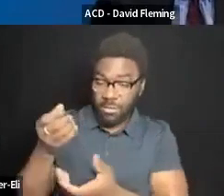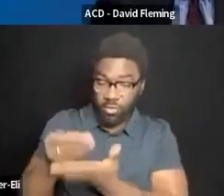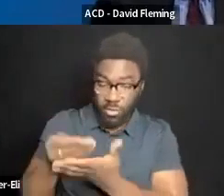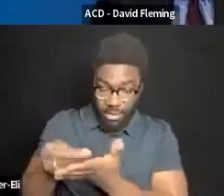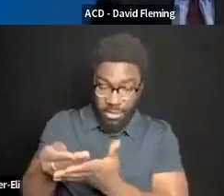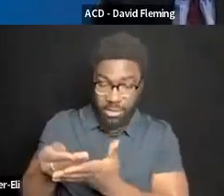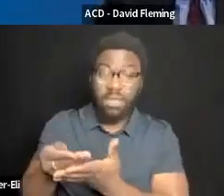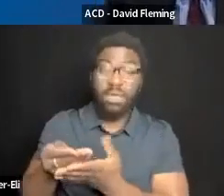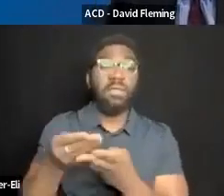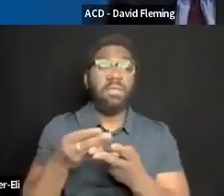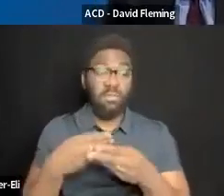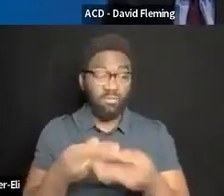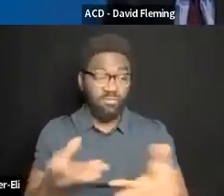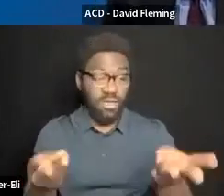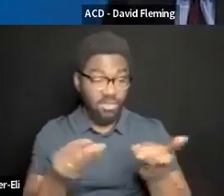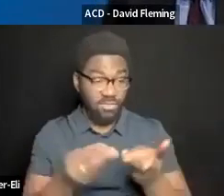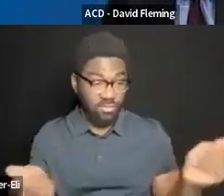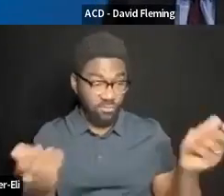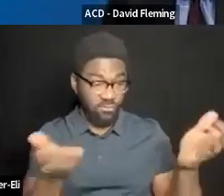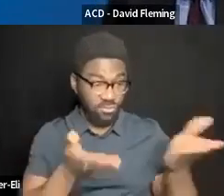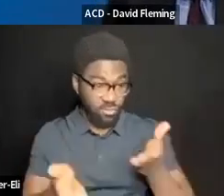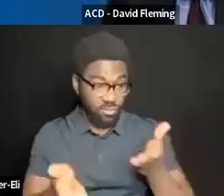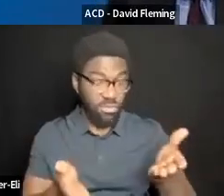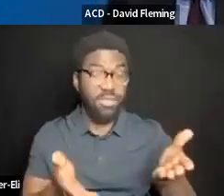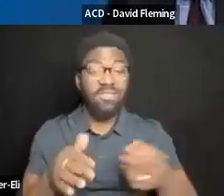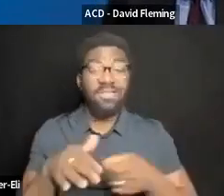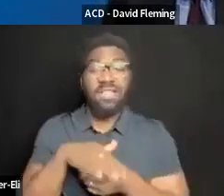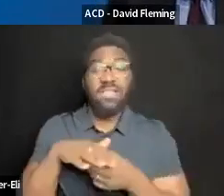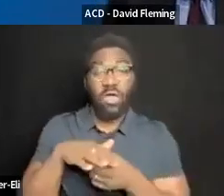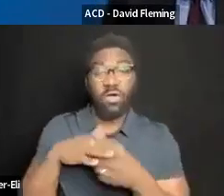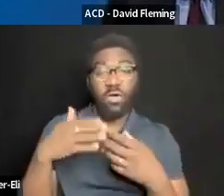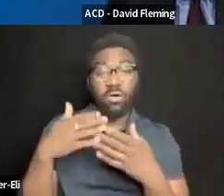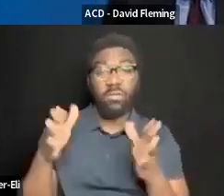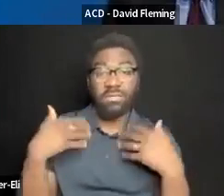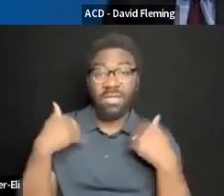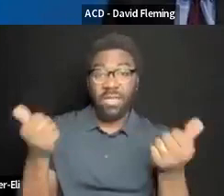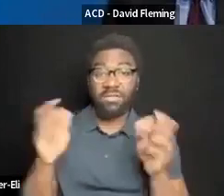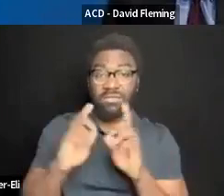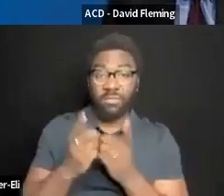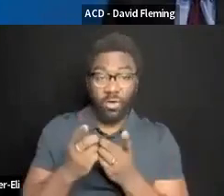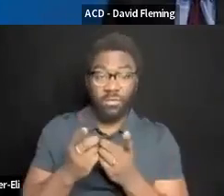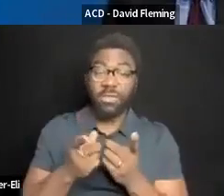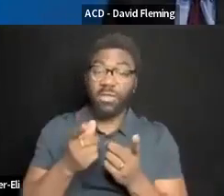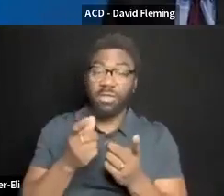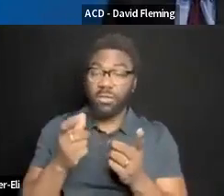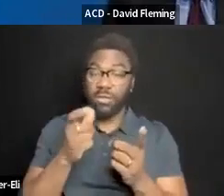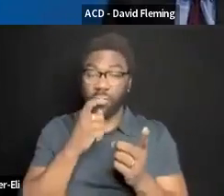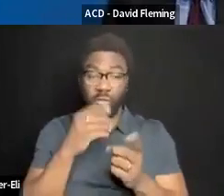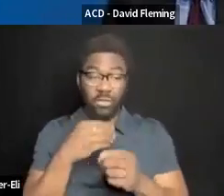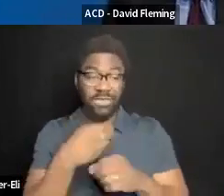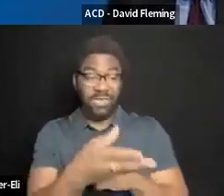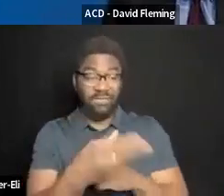The local public health department that's kind of being the grantor, right? Organizing it.